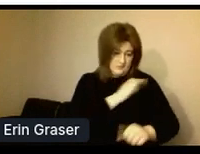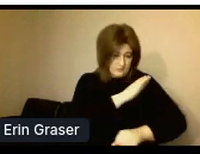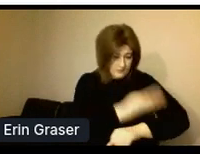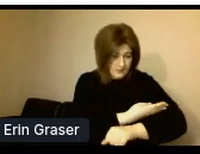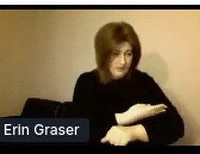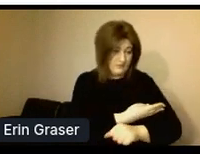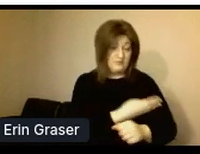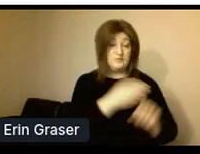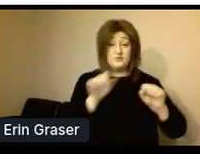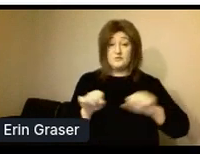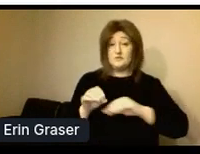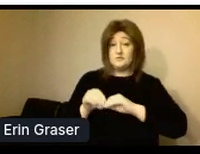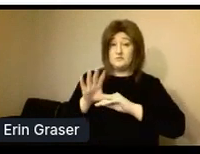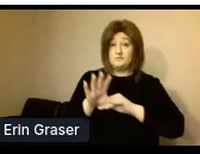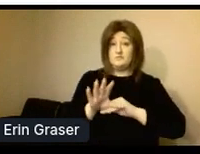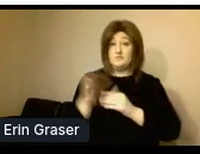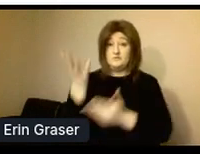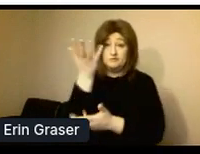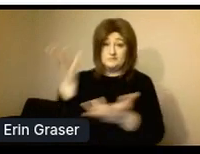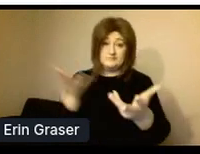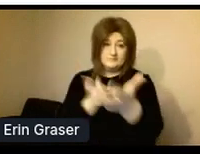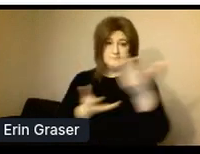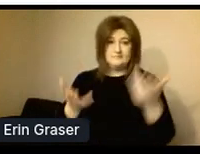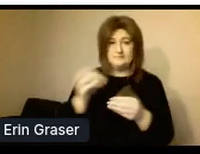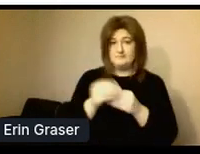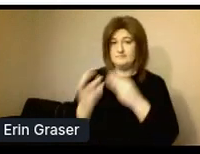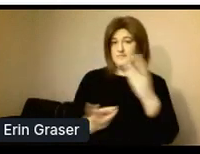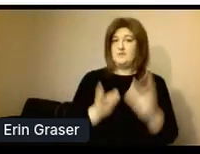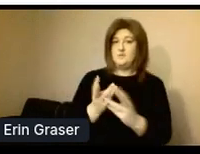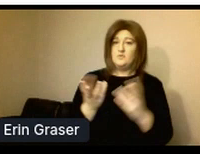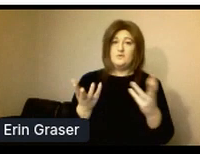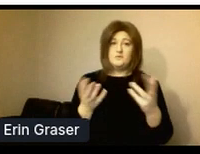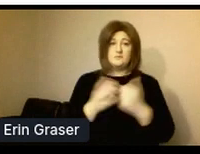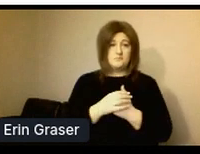and how others navigate this world. Next slide.